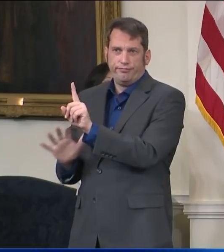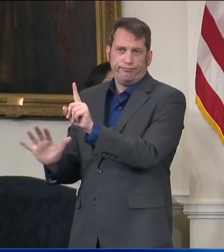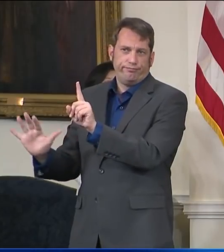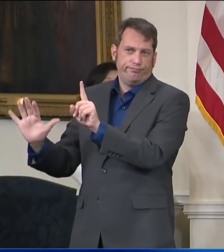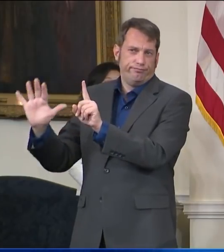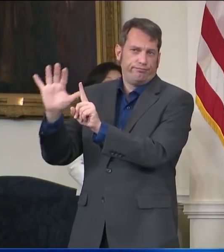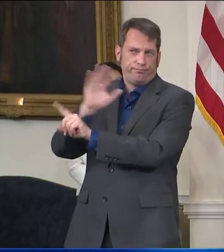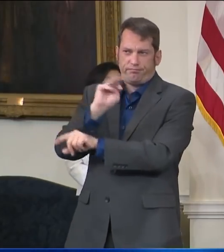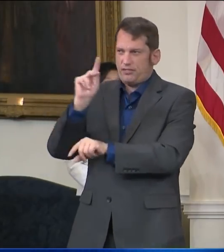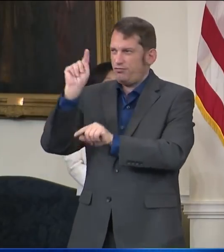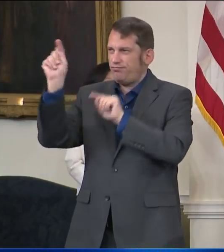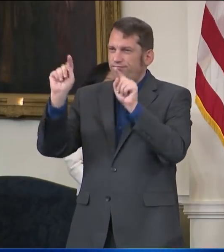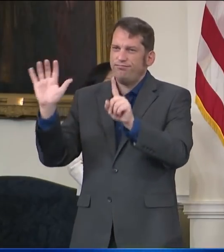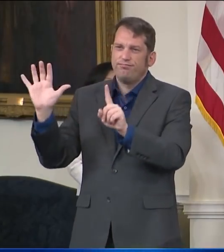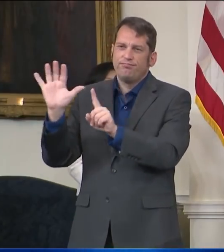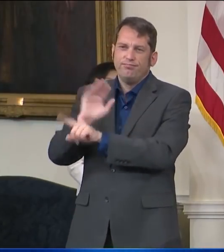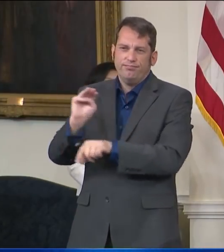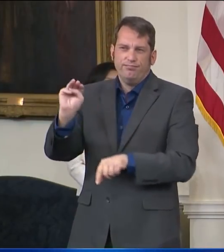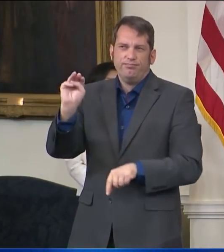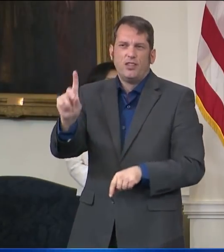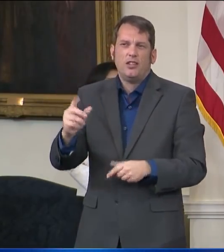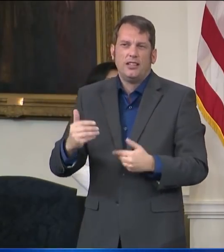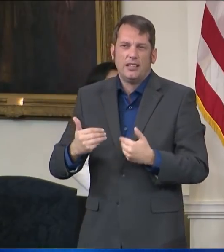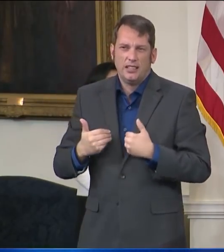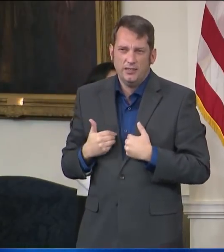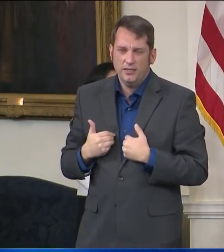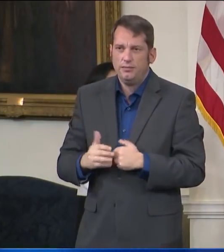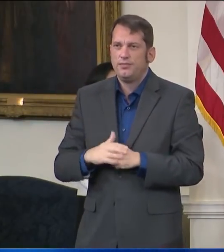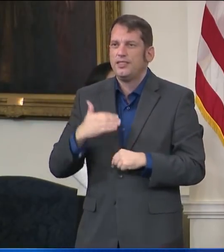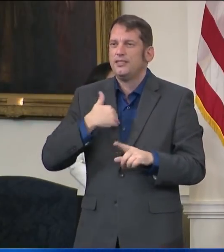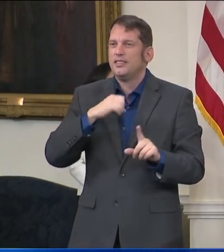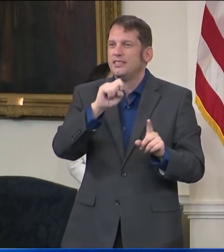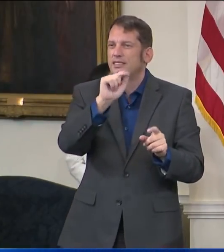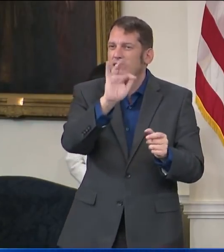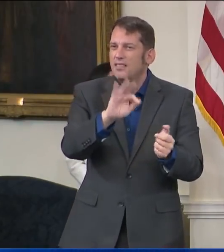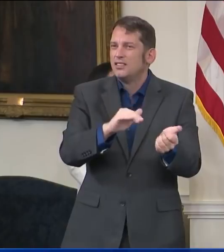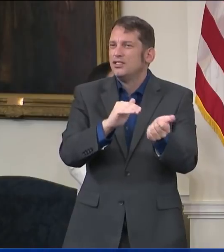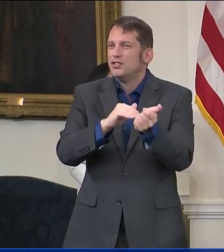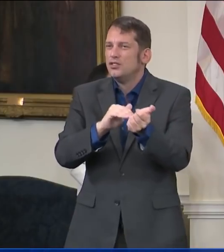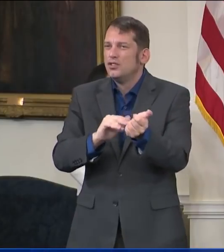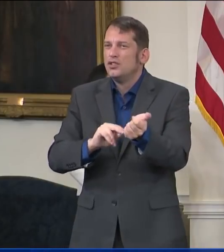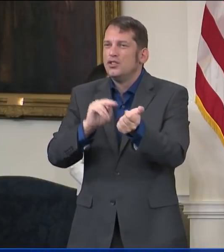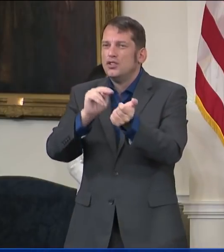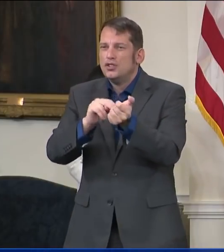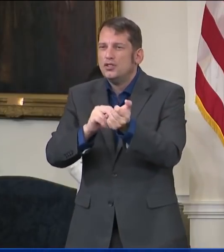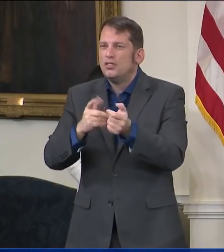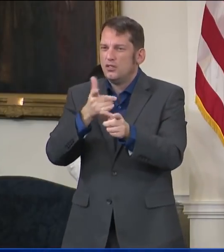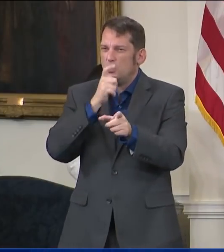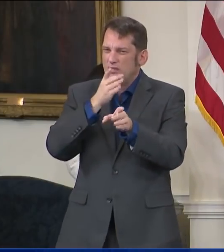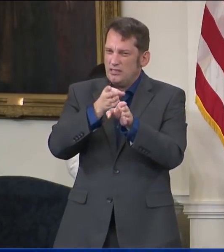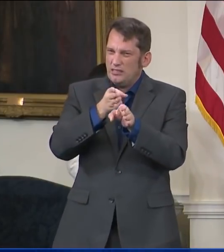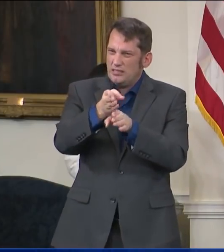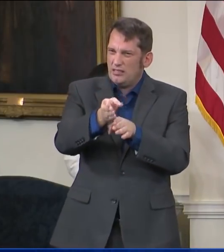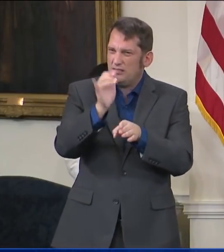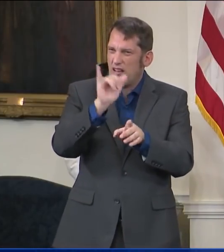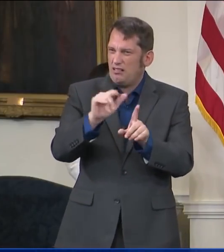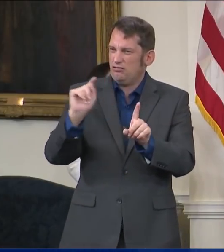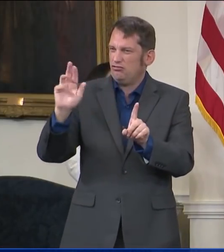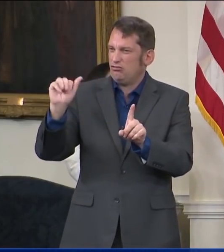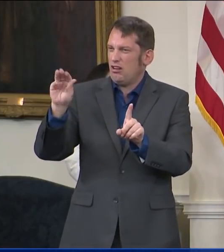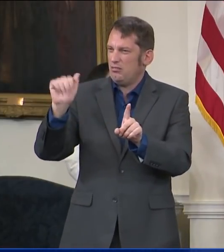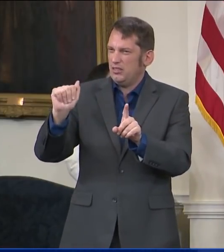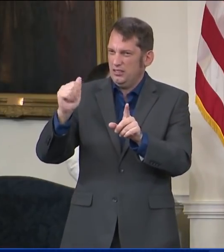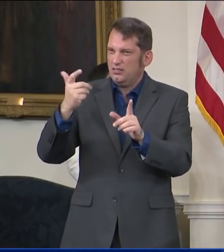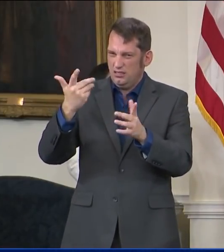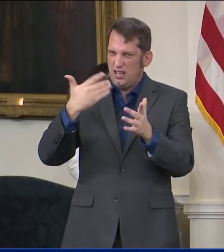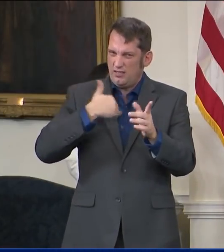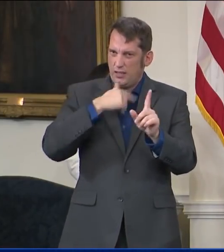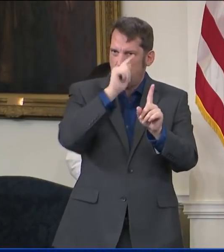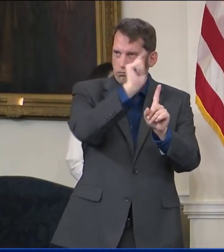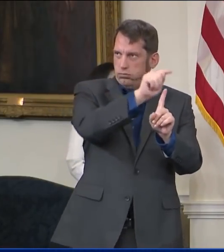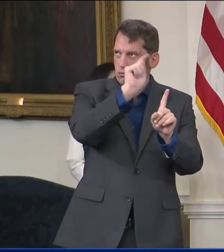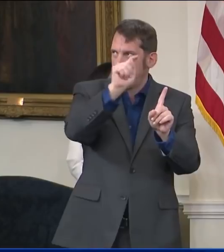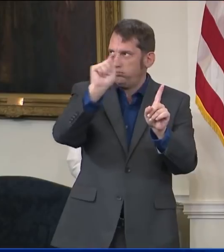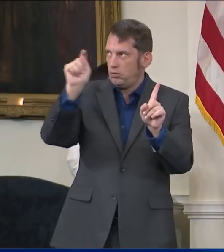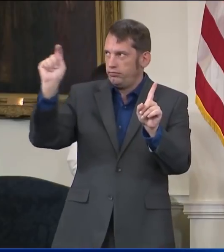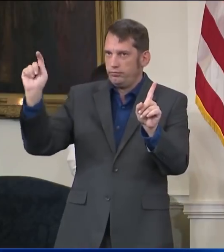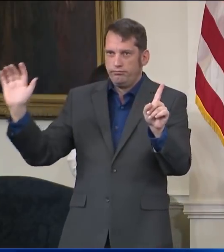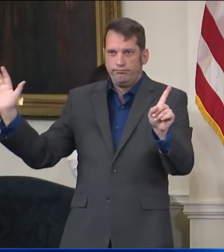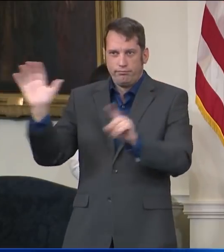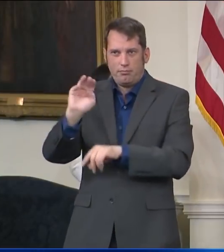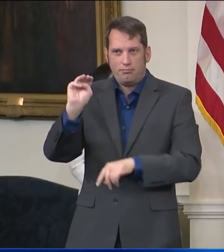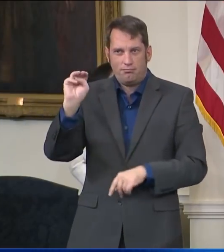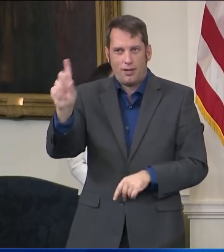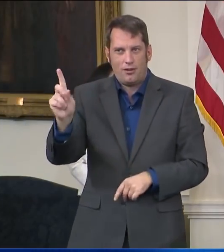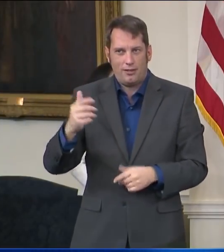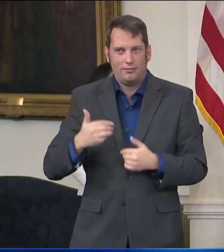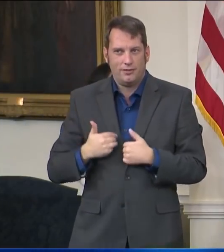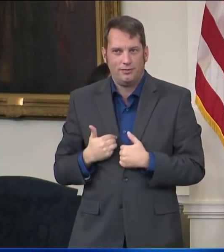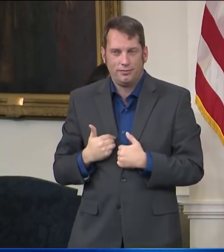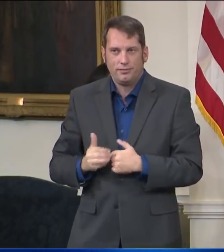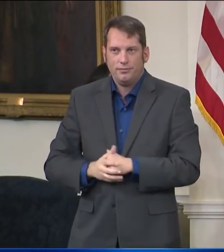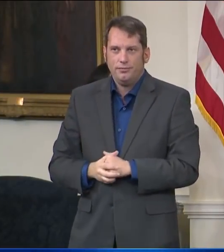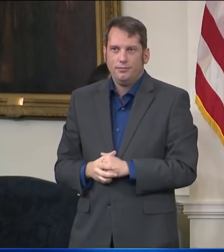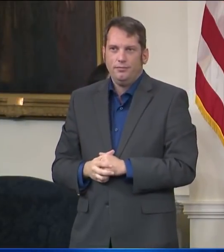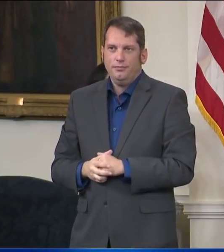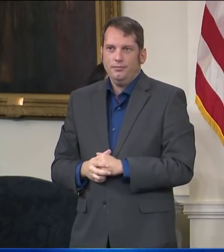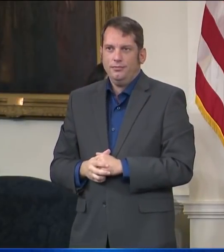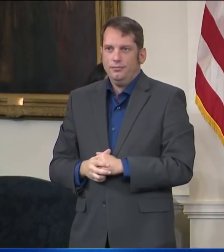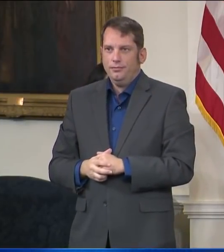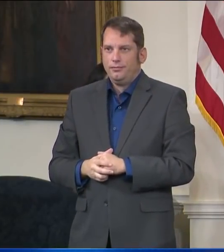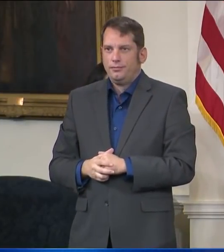IT SHOULD BE A STATE RESOURCE OPEN TO ALL MARYLANDERS THE PHYSICIANS STAFFING THIS WILL HAVE VISIBILITY FOR ALL ICU BEDS THROUGHOUT THE STATE AND MORE IMPORTANTLY WILL KNOW THE